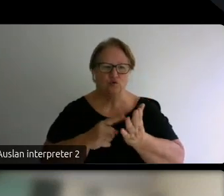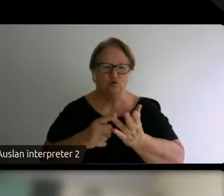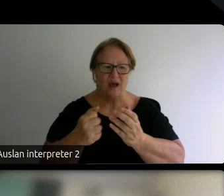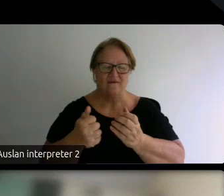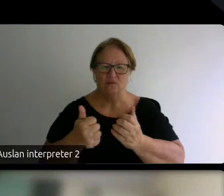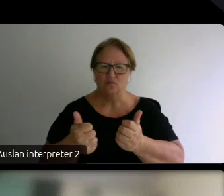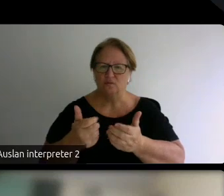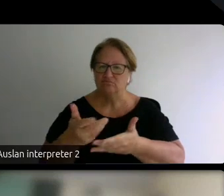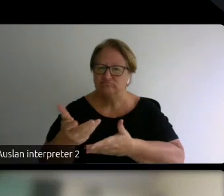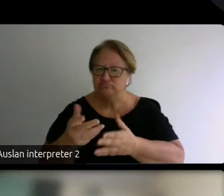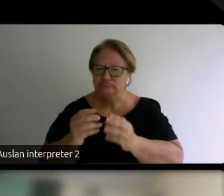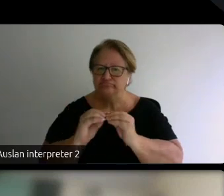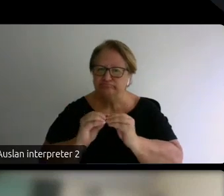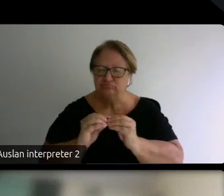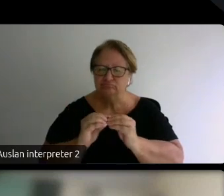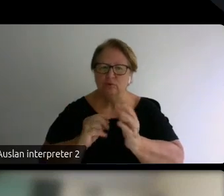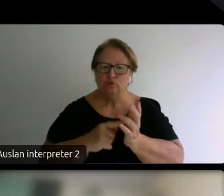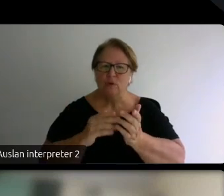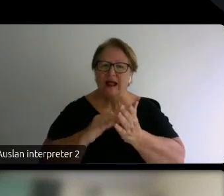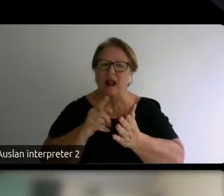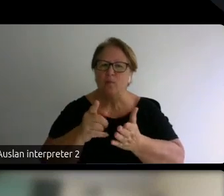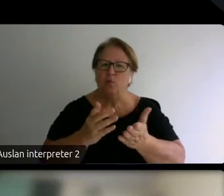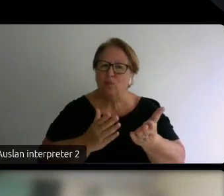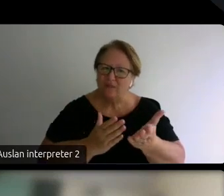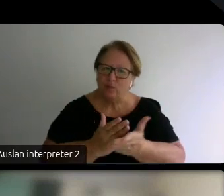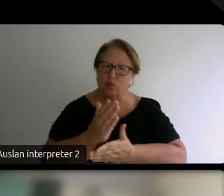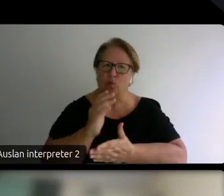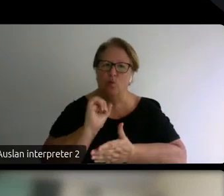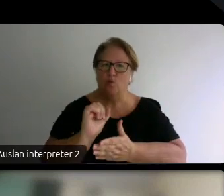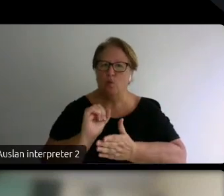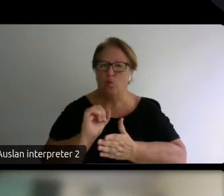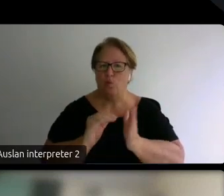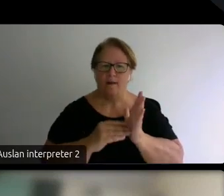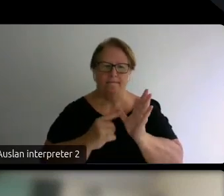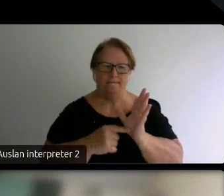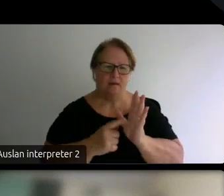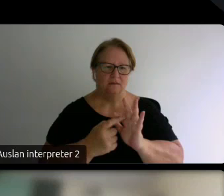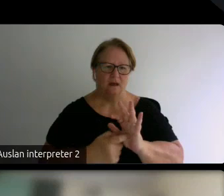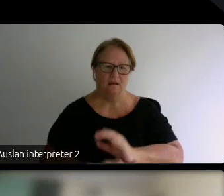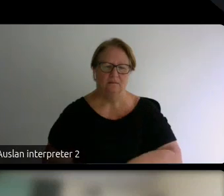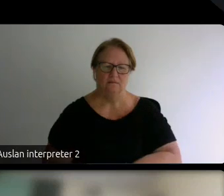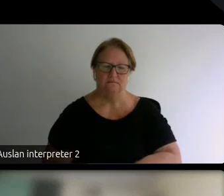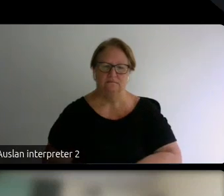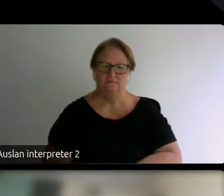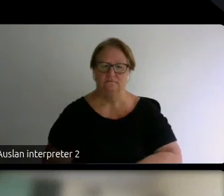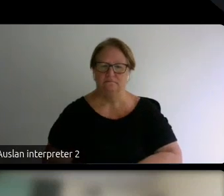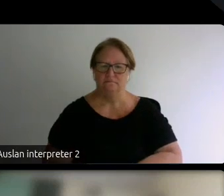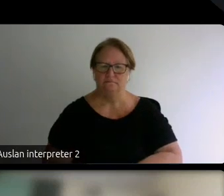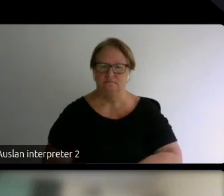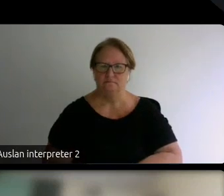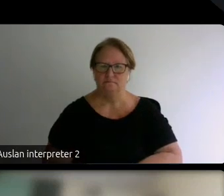lawyer to assist you throughout the course of your litigation in whichever court that it's happening.